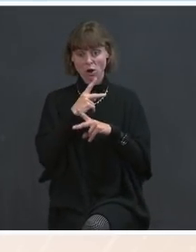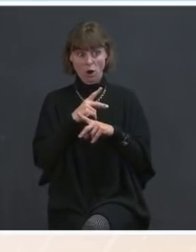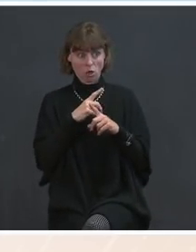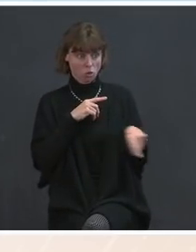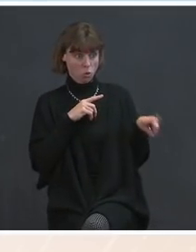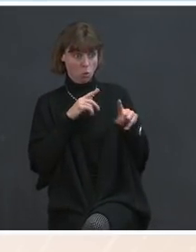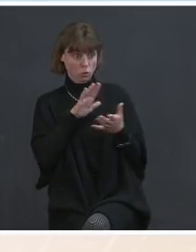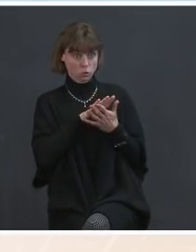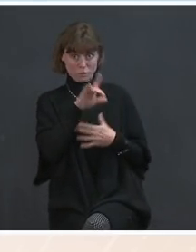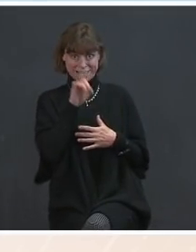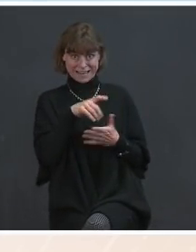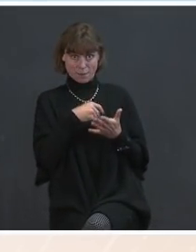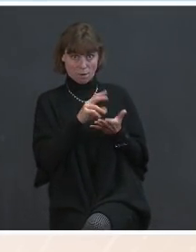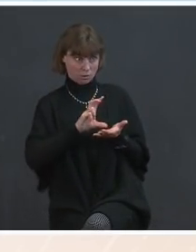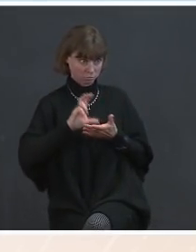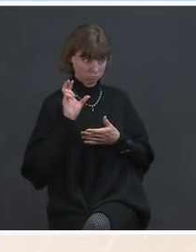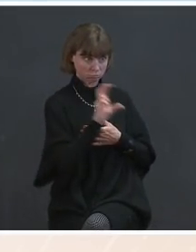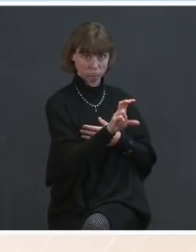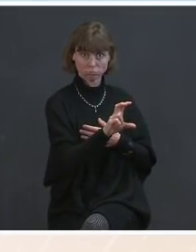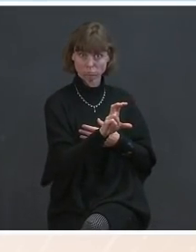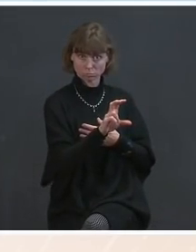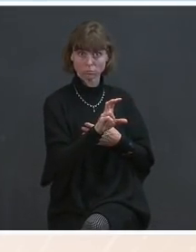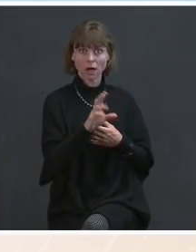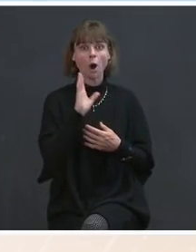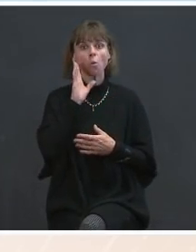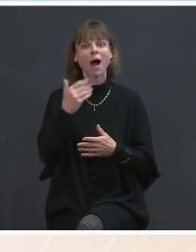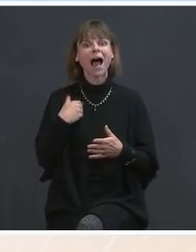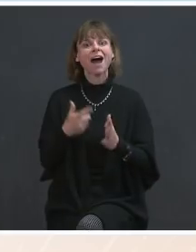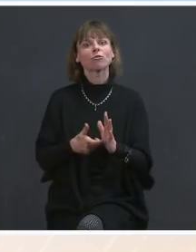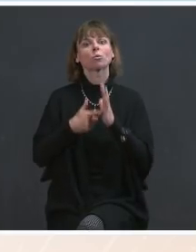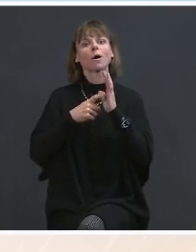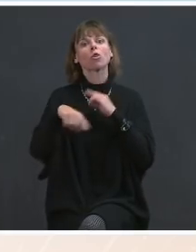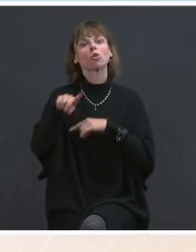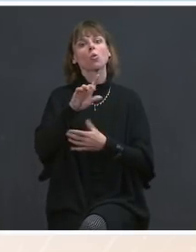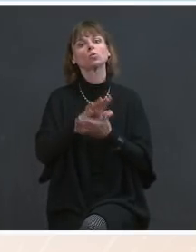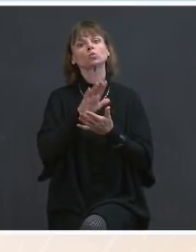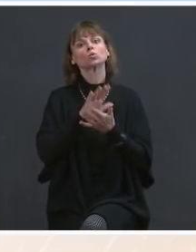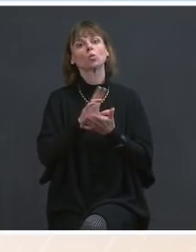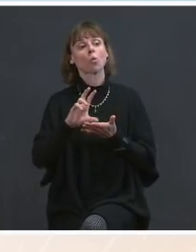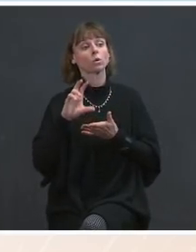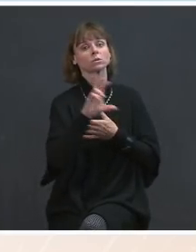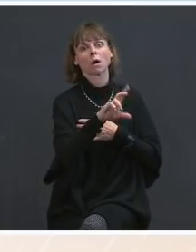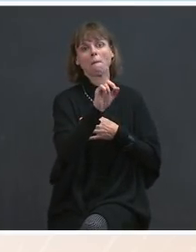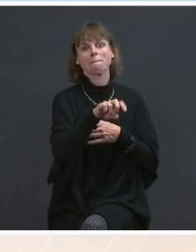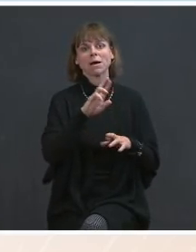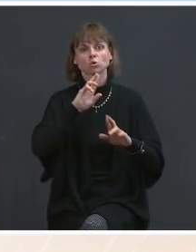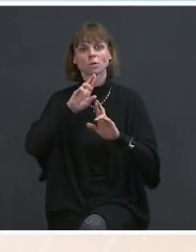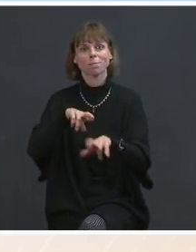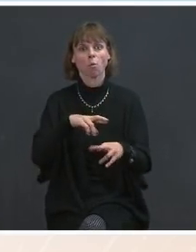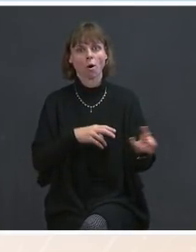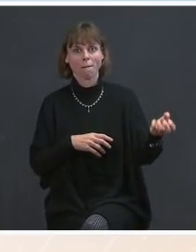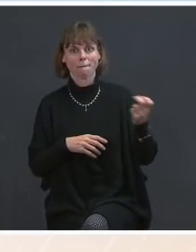There will be a requirement that schools who get funding have to do a report within 30 days of how they will reopen their schools.